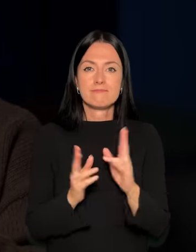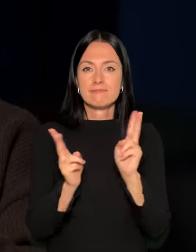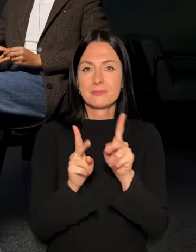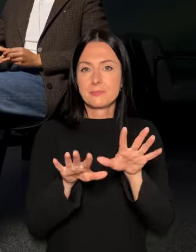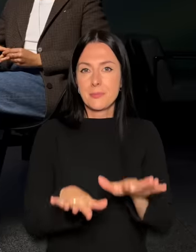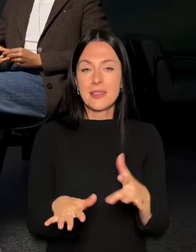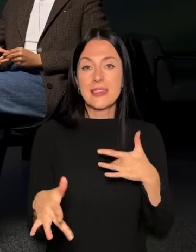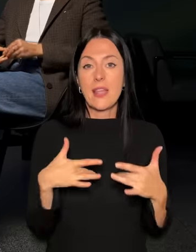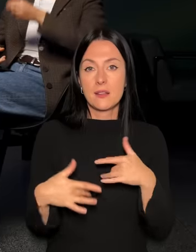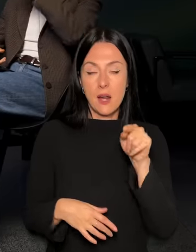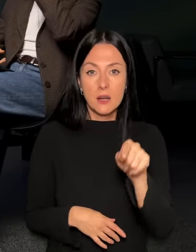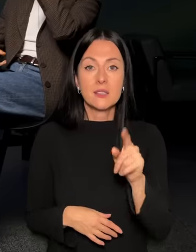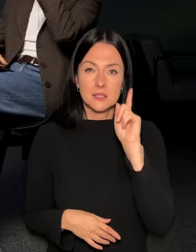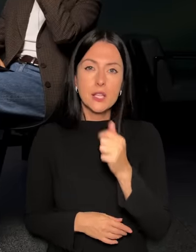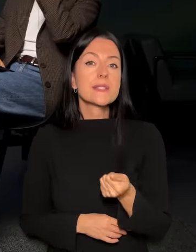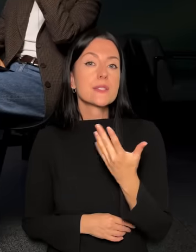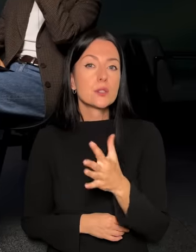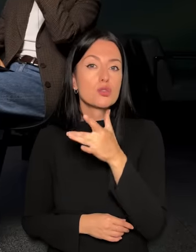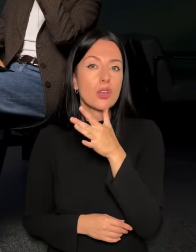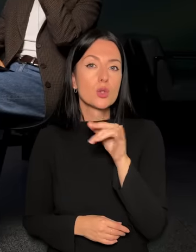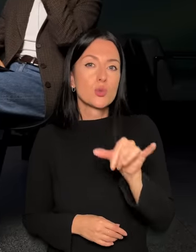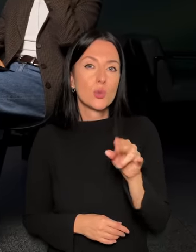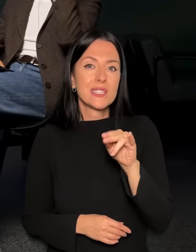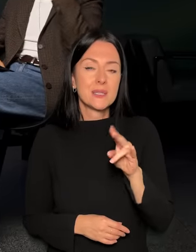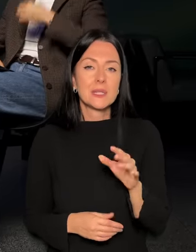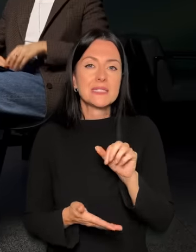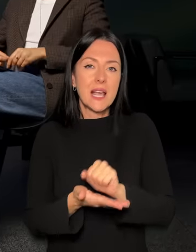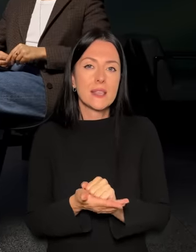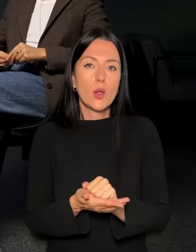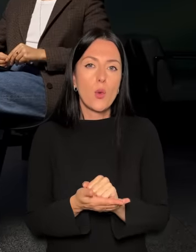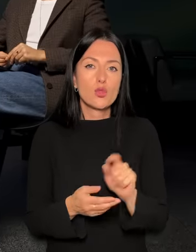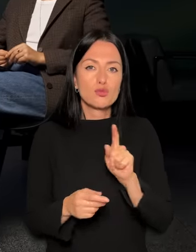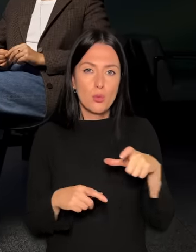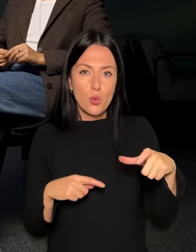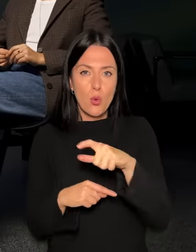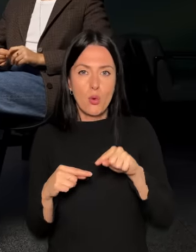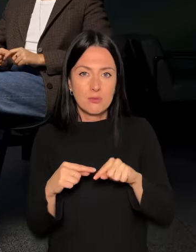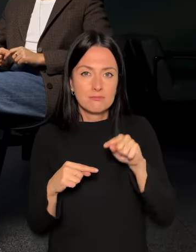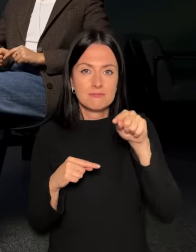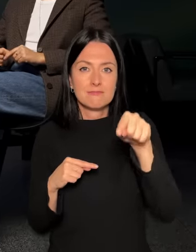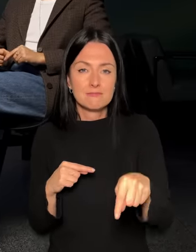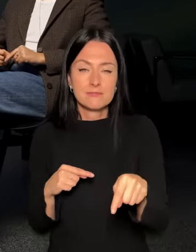Do you know how long it took Dima to cross the road from one side to the other?